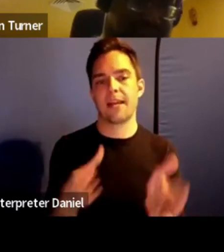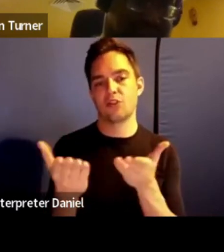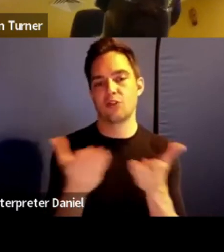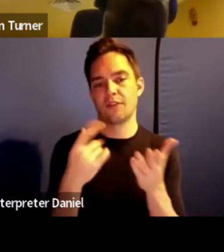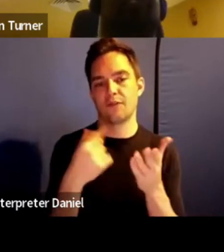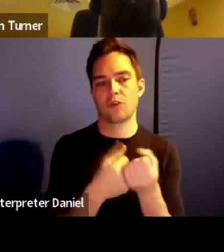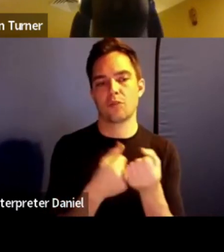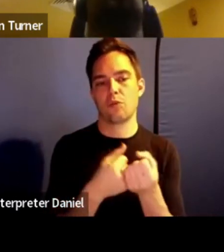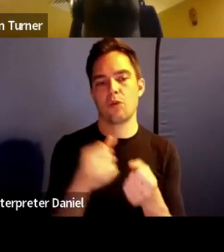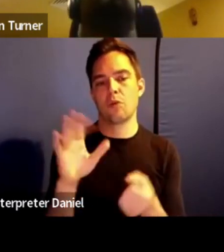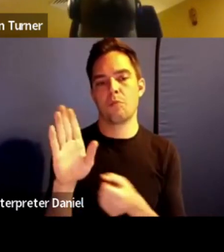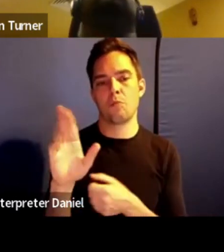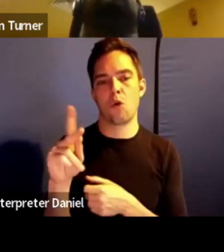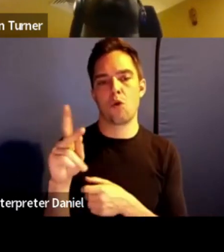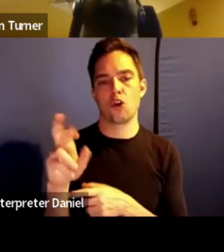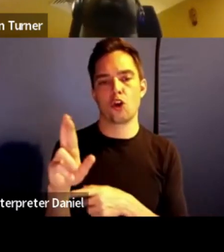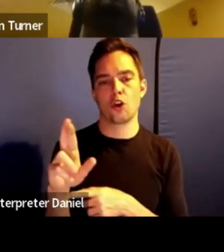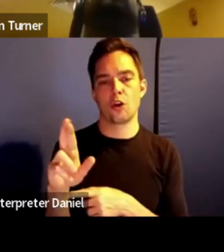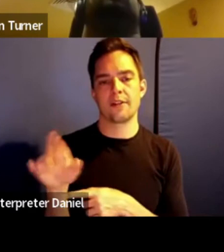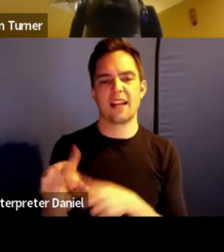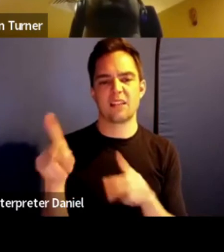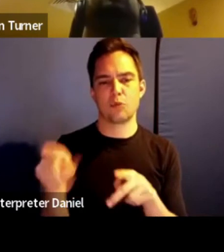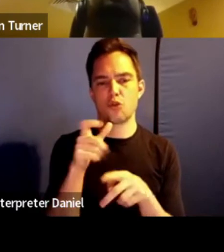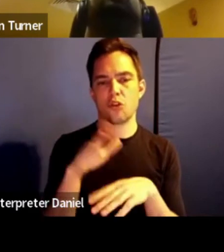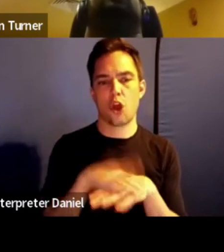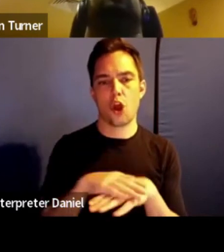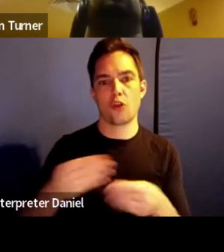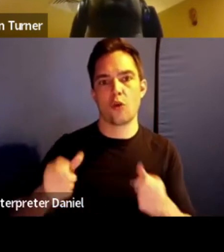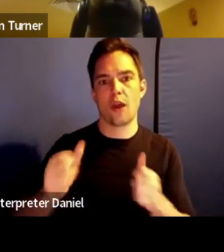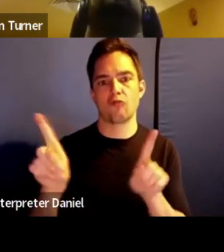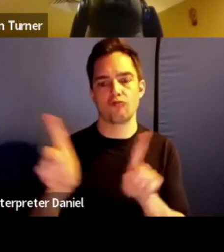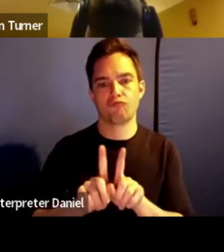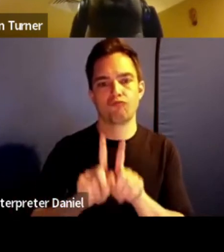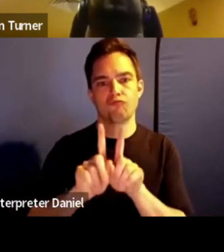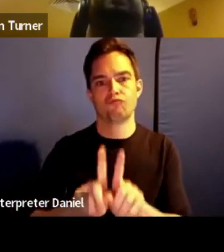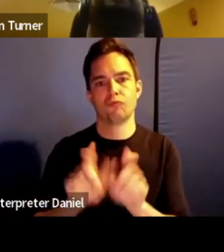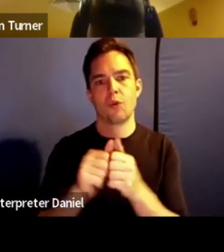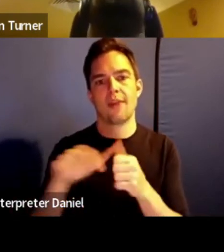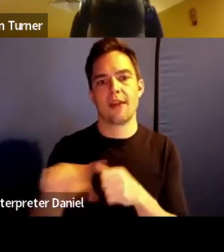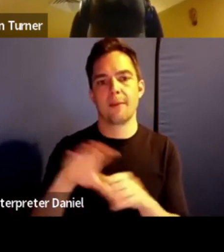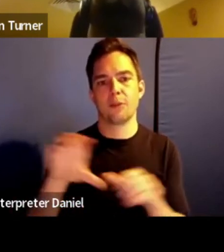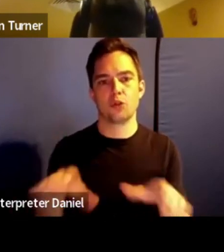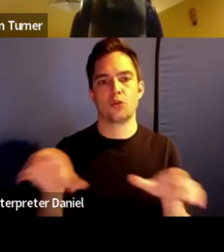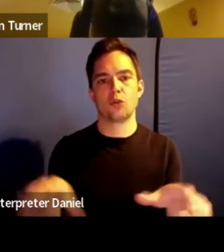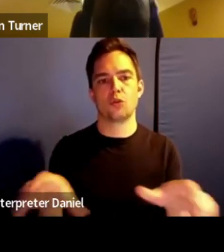broker, which would be that person that's like really on the ground with them doing things. So that is that Iris consultant